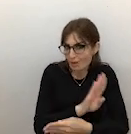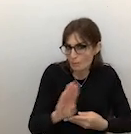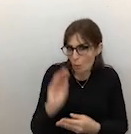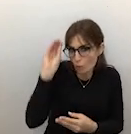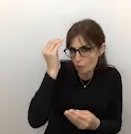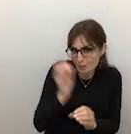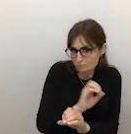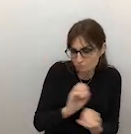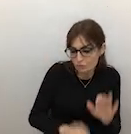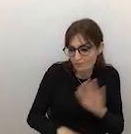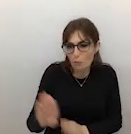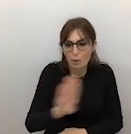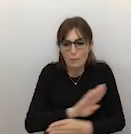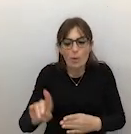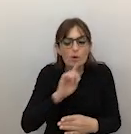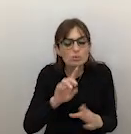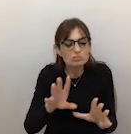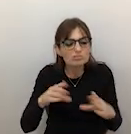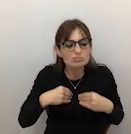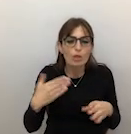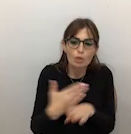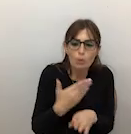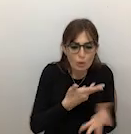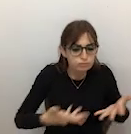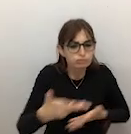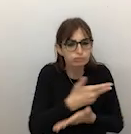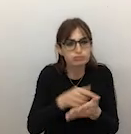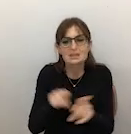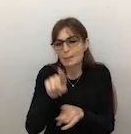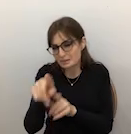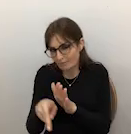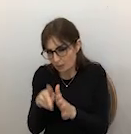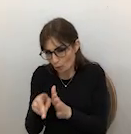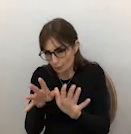committees, and the full board would undertake the work discussed in this video.